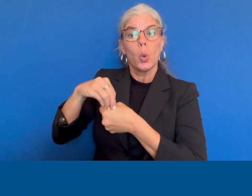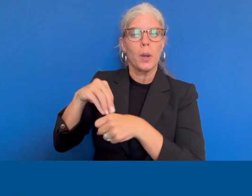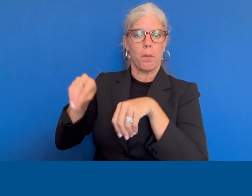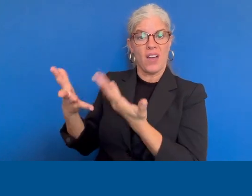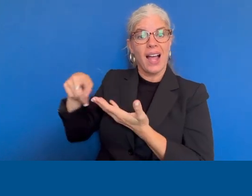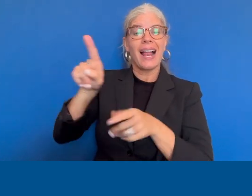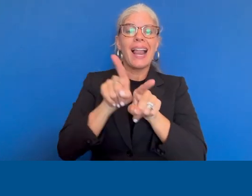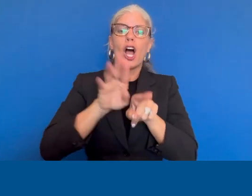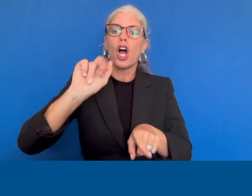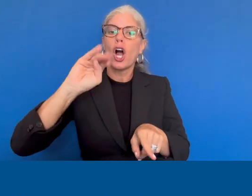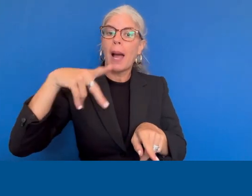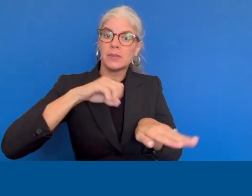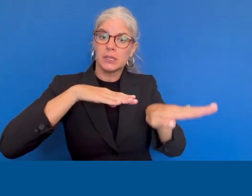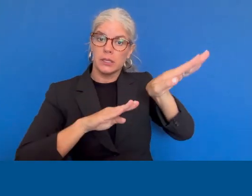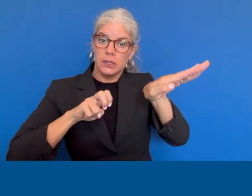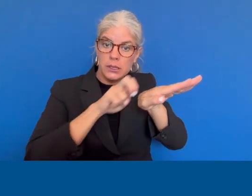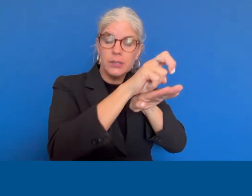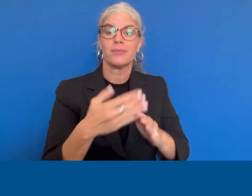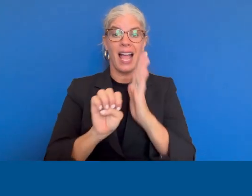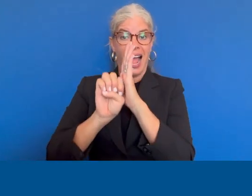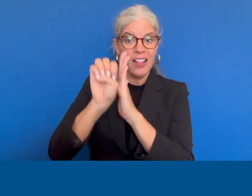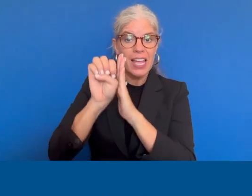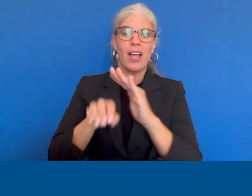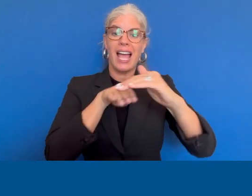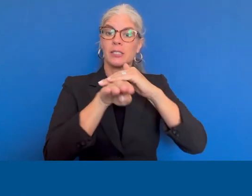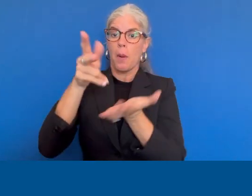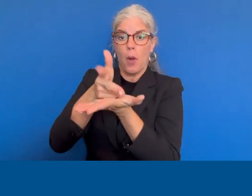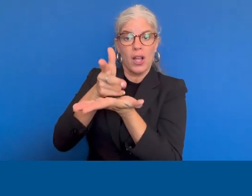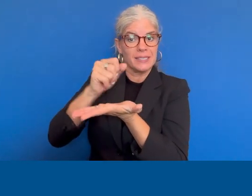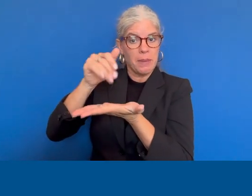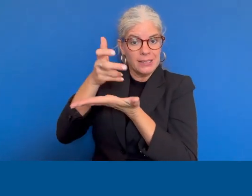and including providing things like ramps, elevators, and accessible parking spaces.